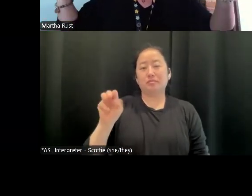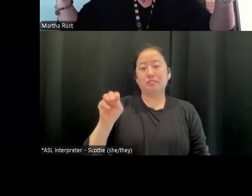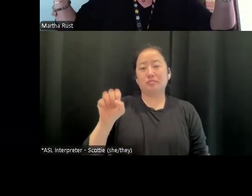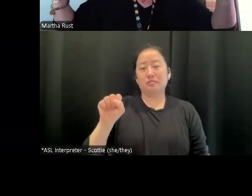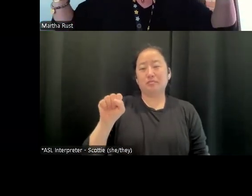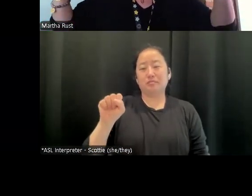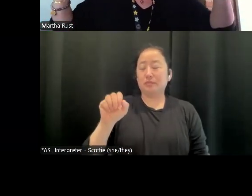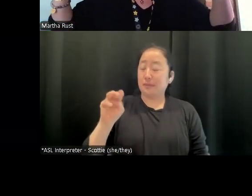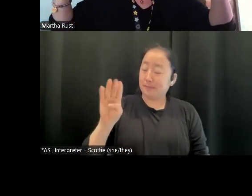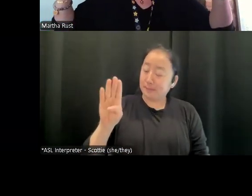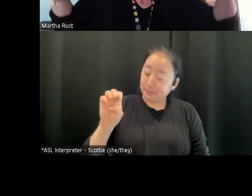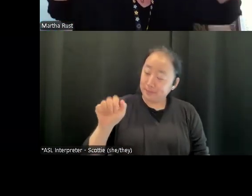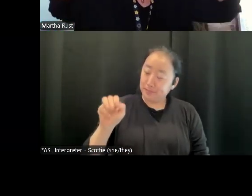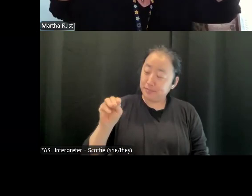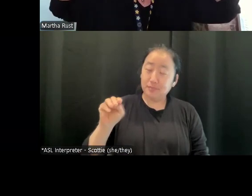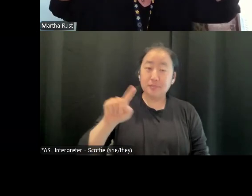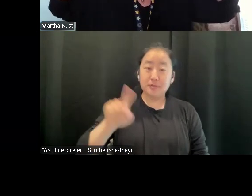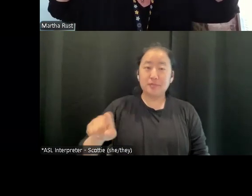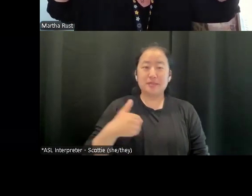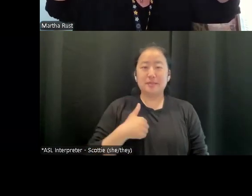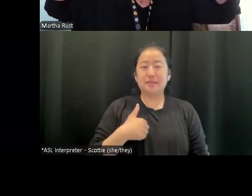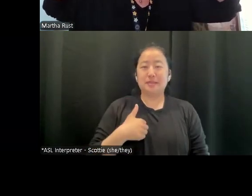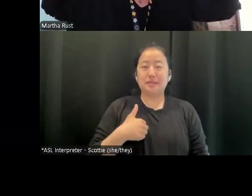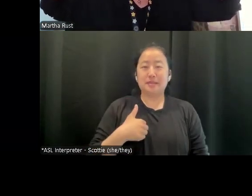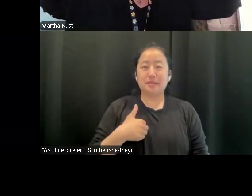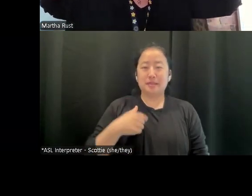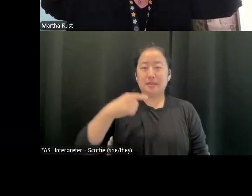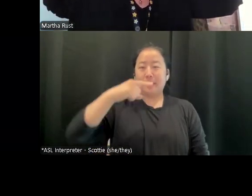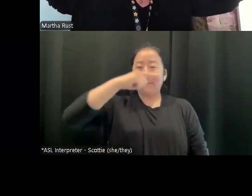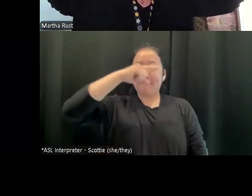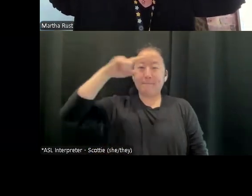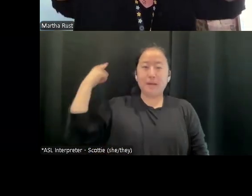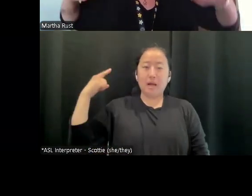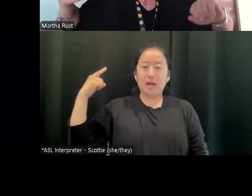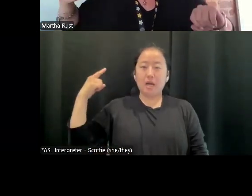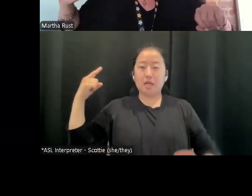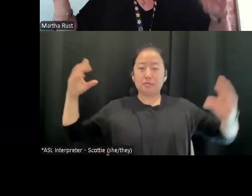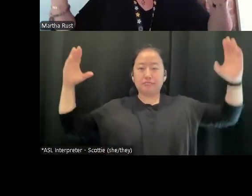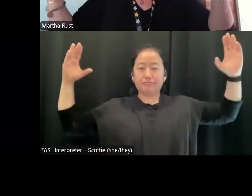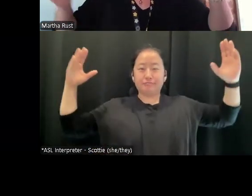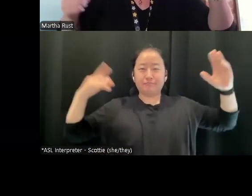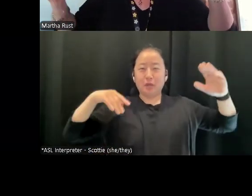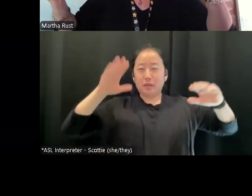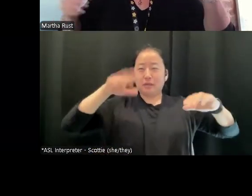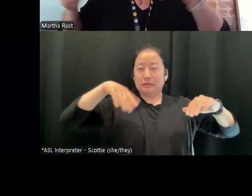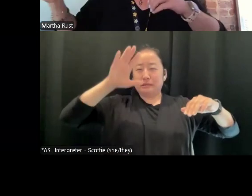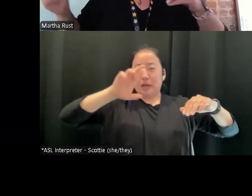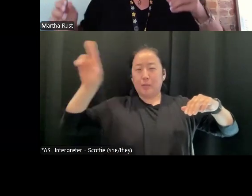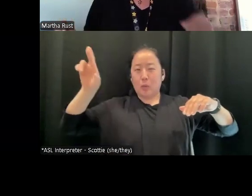the -- it looks like I'm holding -- the touchdown at the end but it's got lasers in the middle.